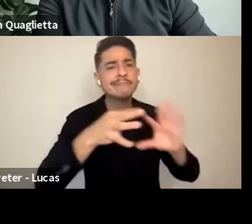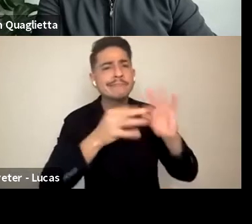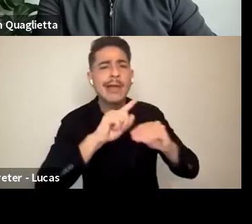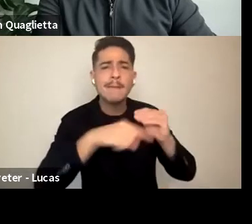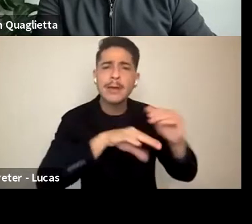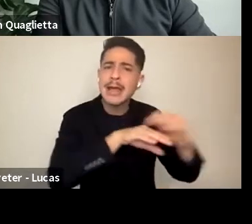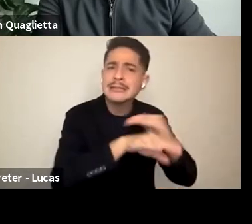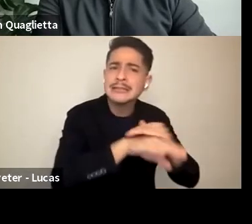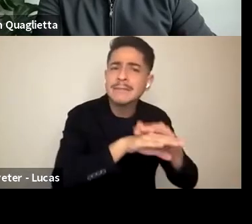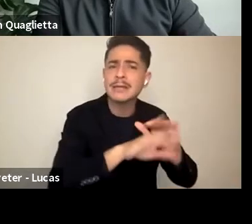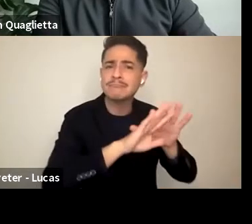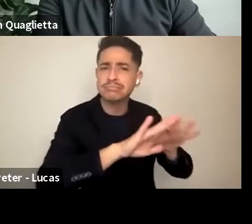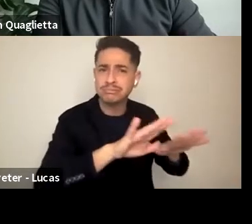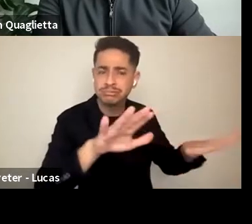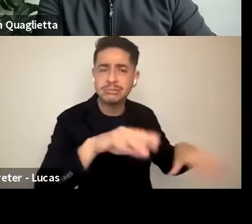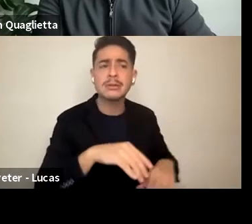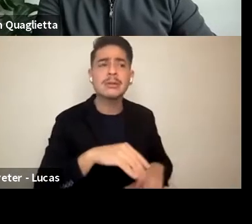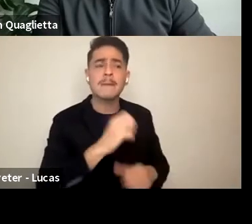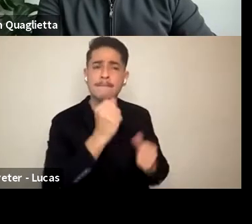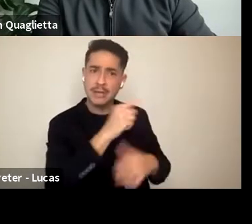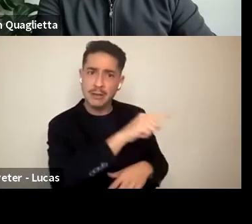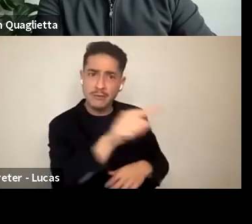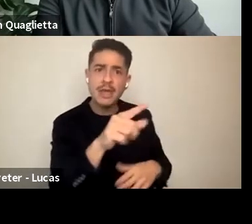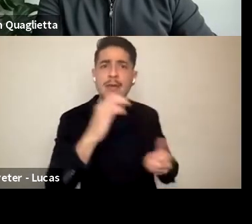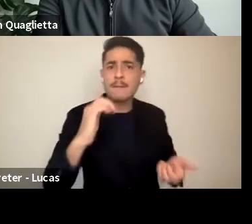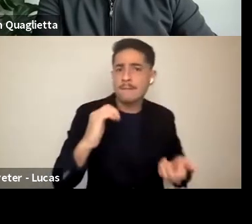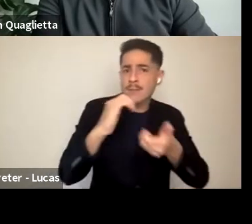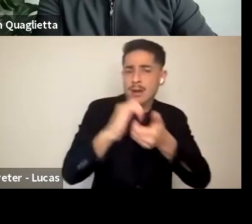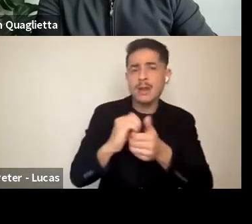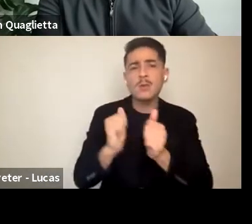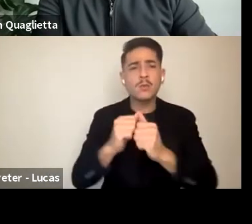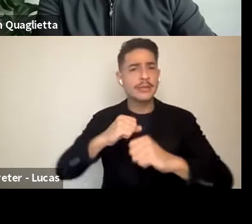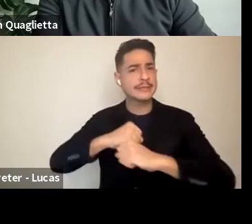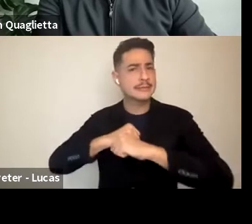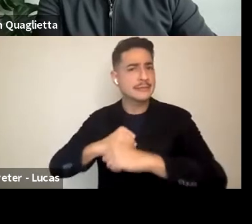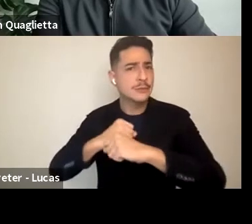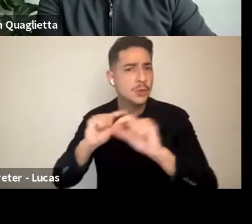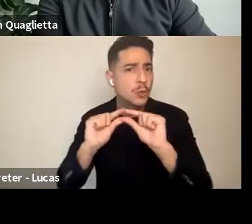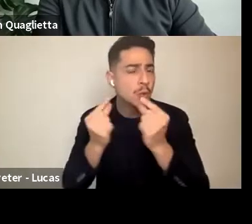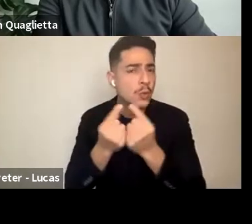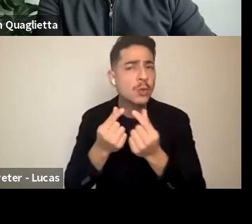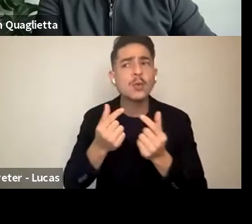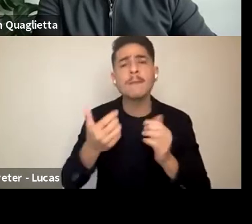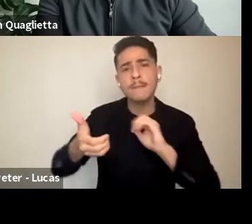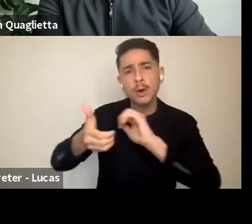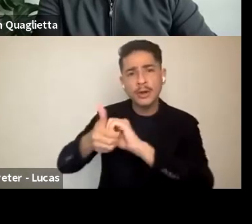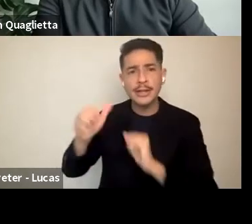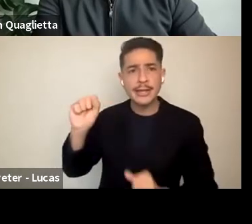SMEs would say that they partner, in a sense, with the security groups with the SEO groups because what do they all want?